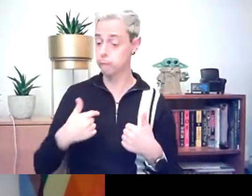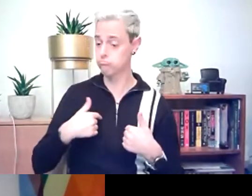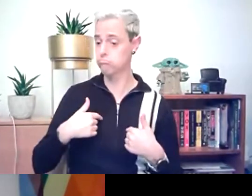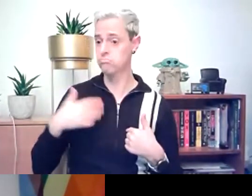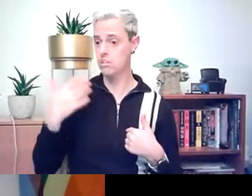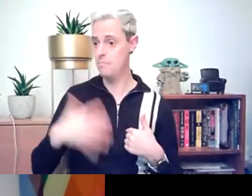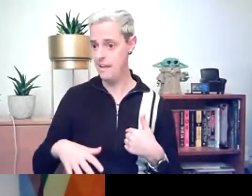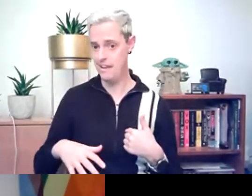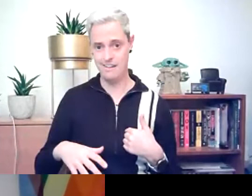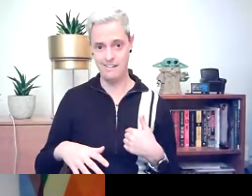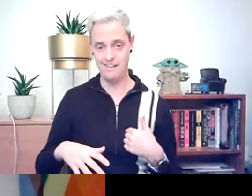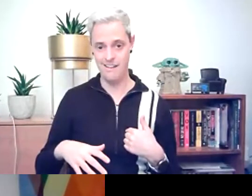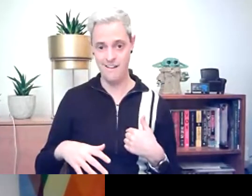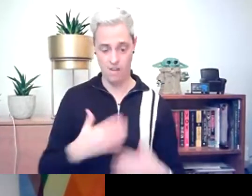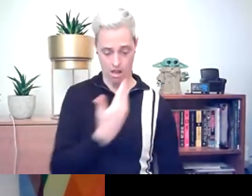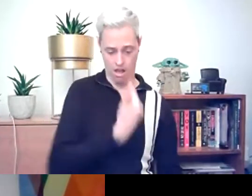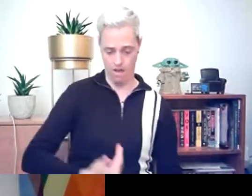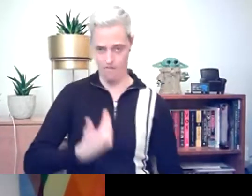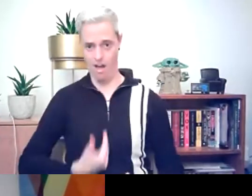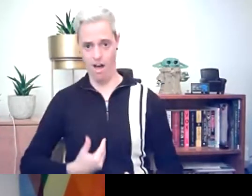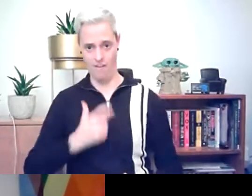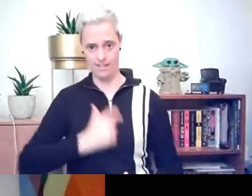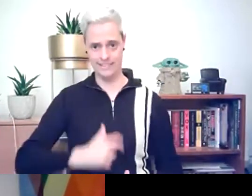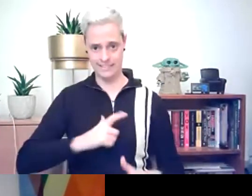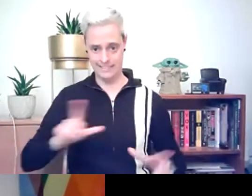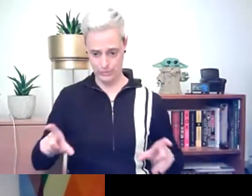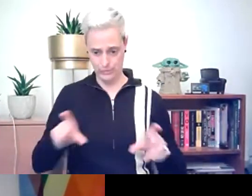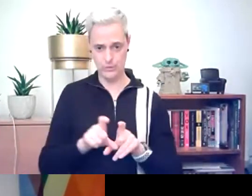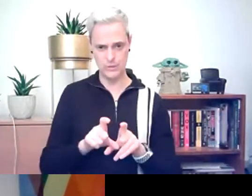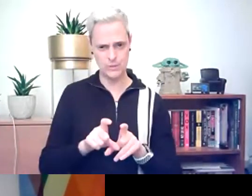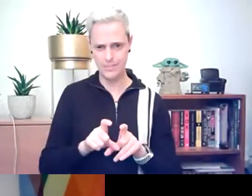half of my identity together. Would you say having two items please please please apply